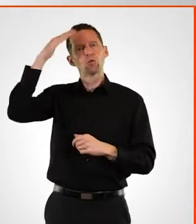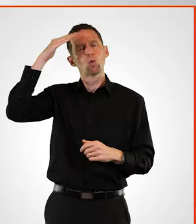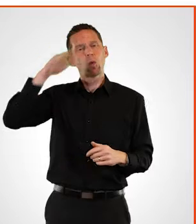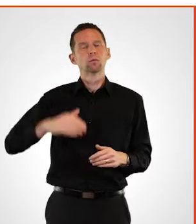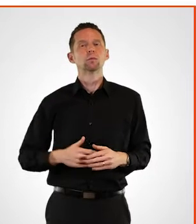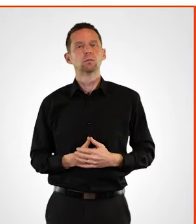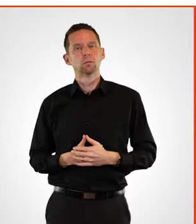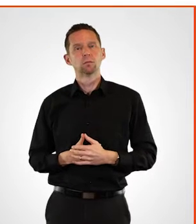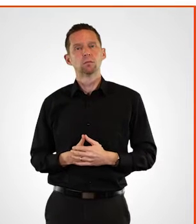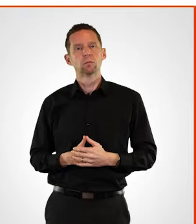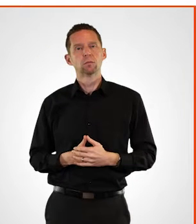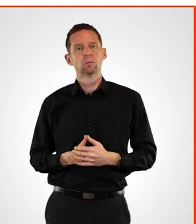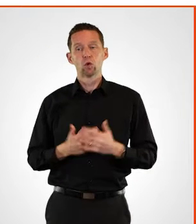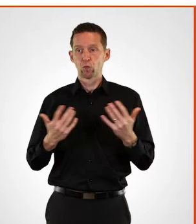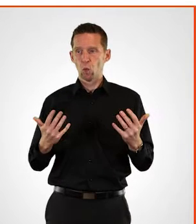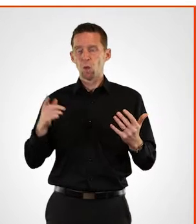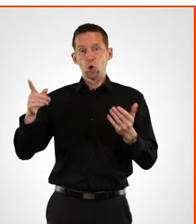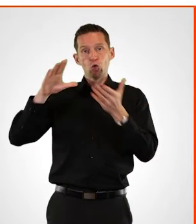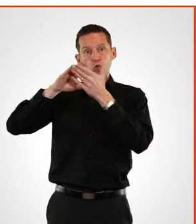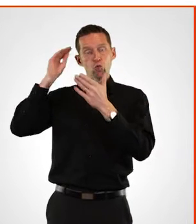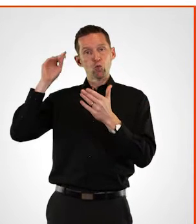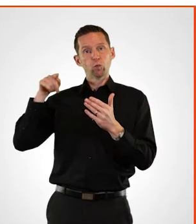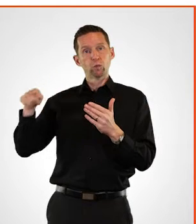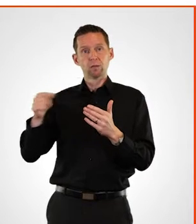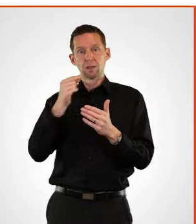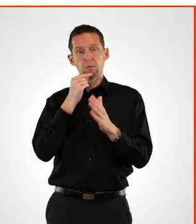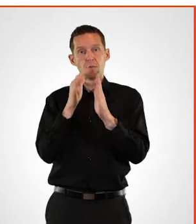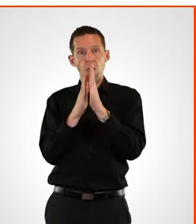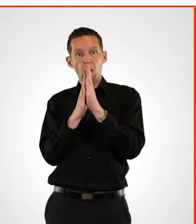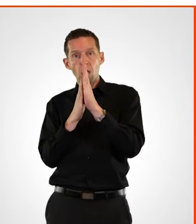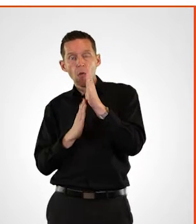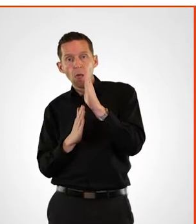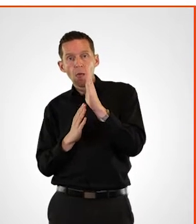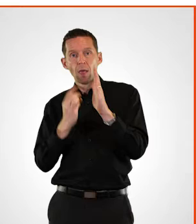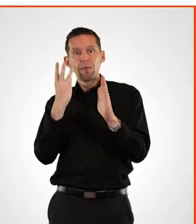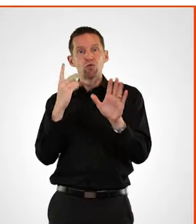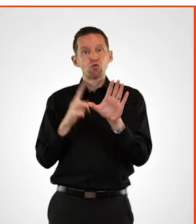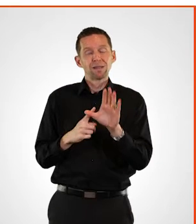Now, when a student gets significantly behind, three or more years,